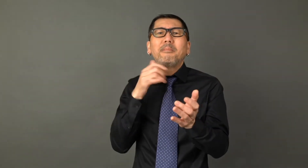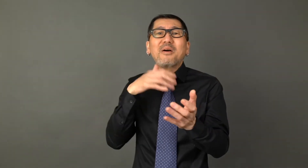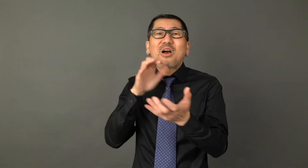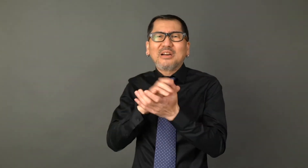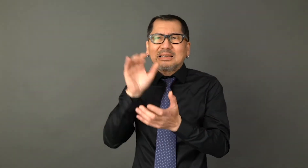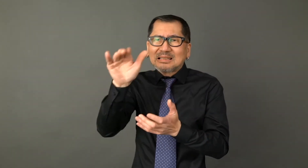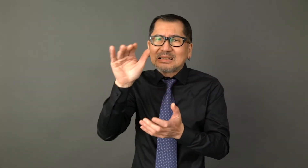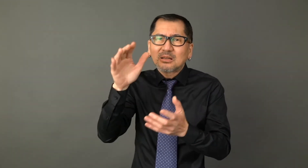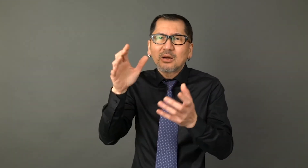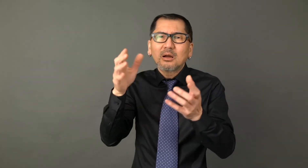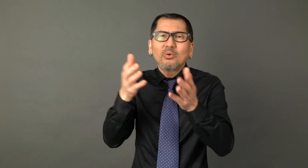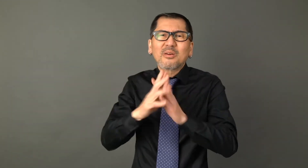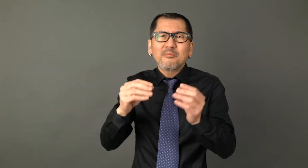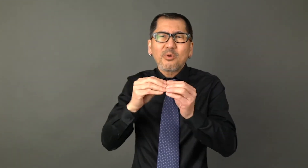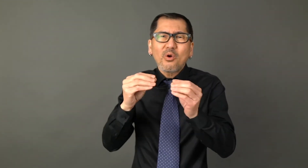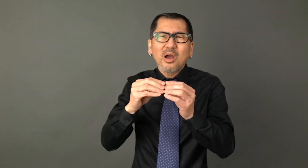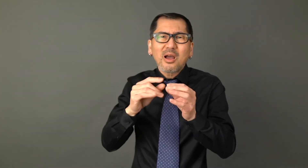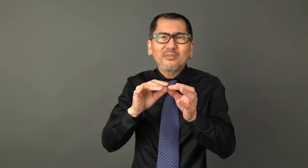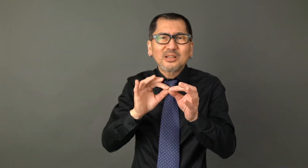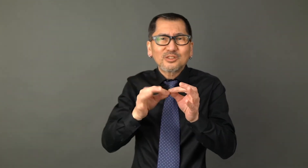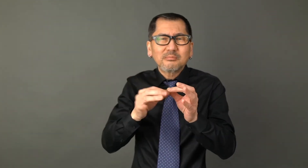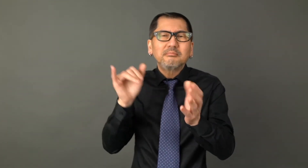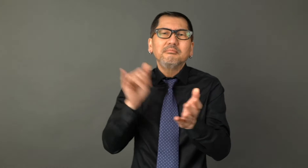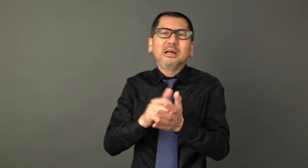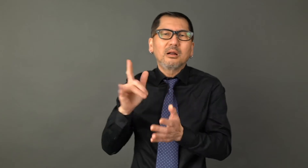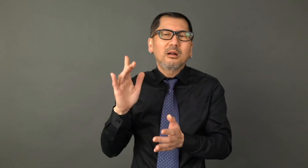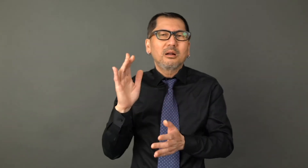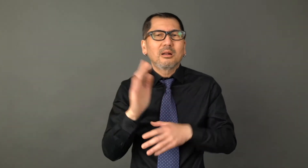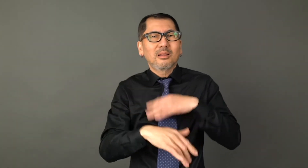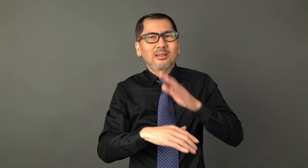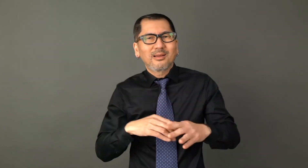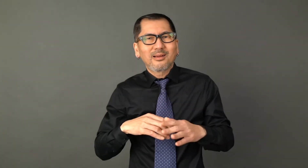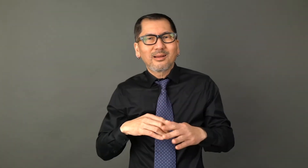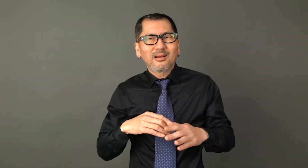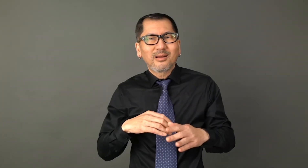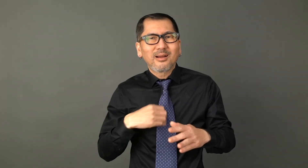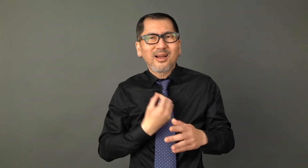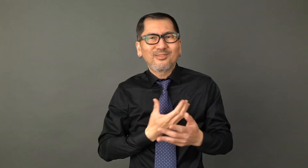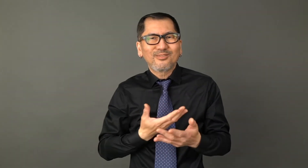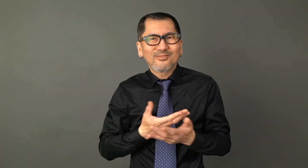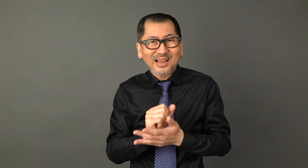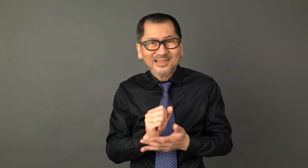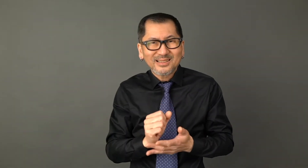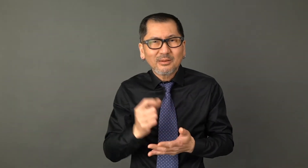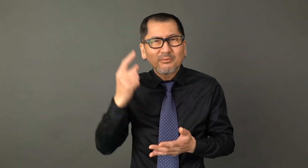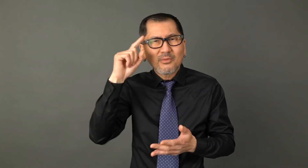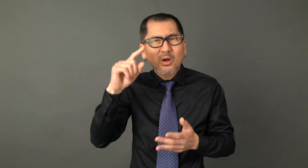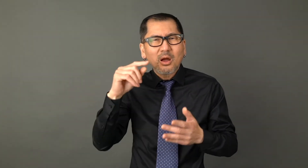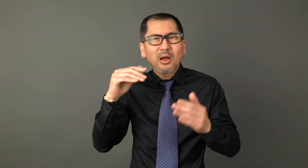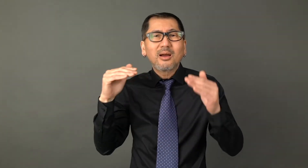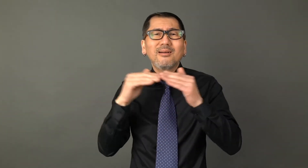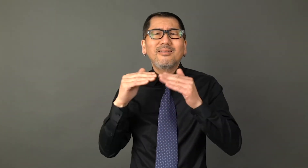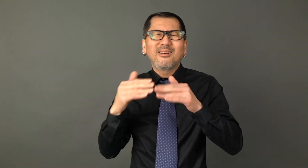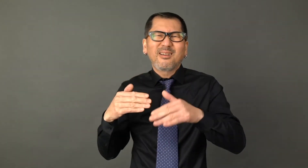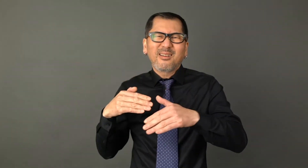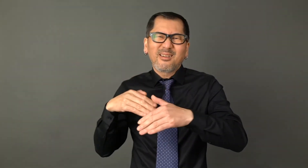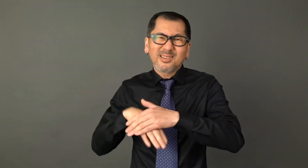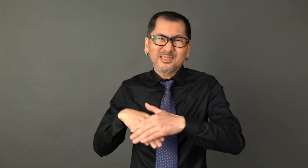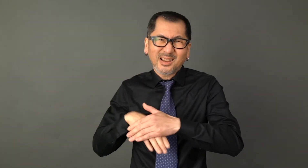My wife asked for interpreters, but her requests were brushed off despite my rights to equal access.